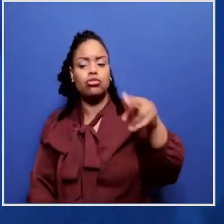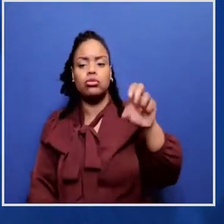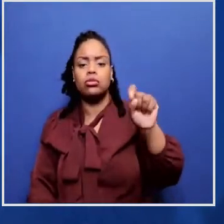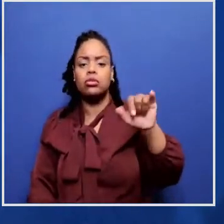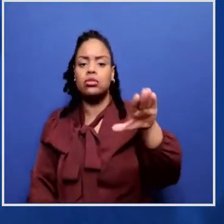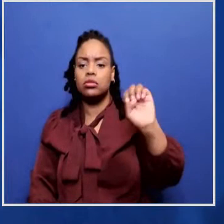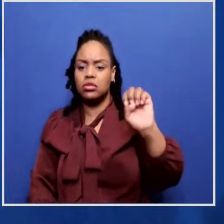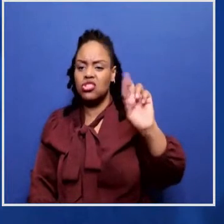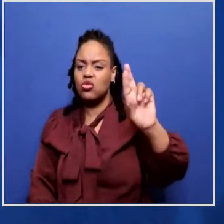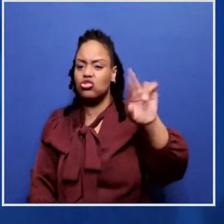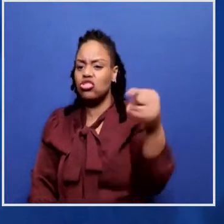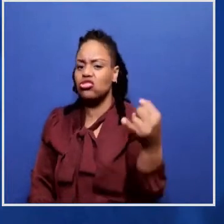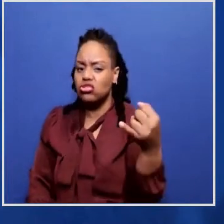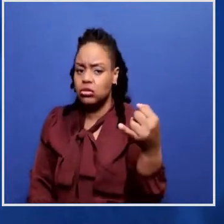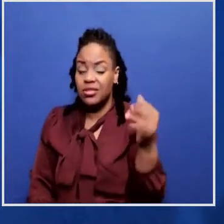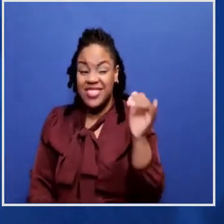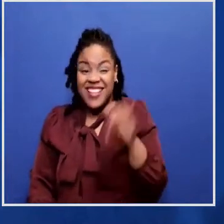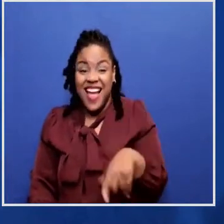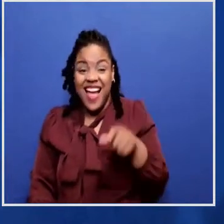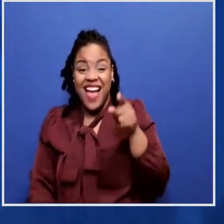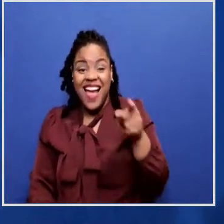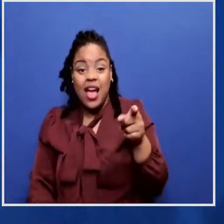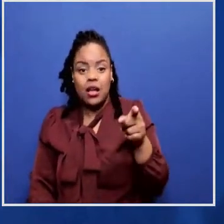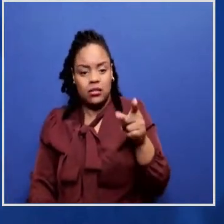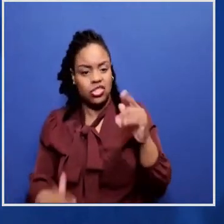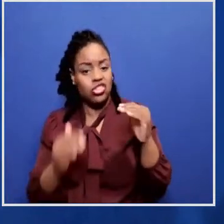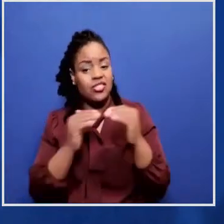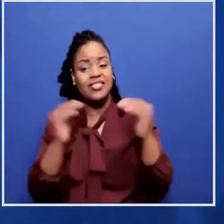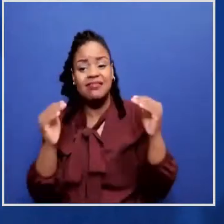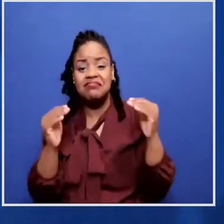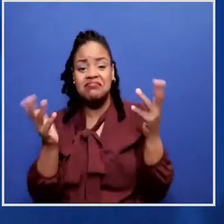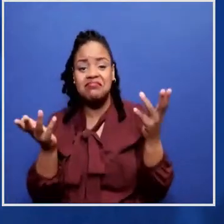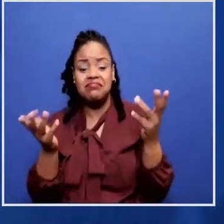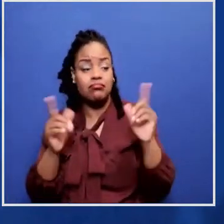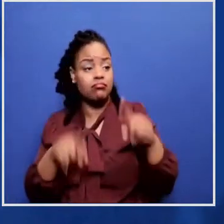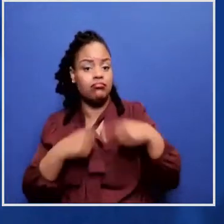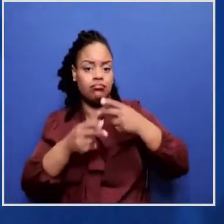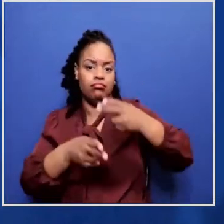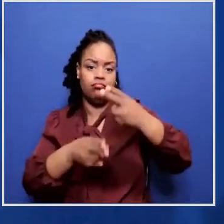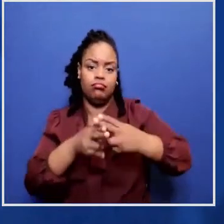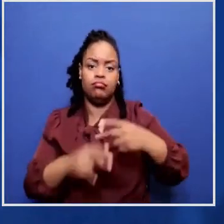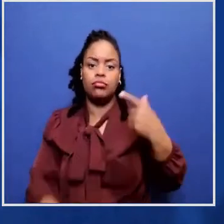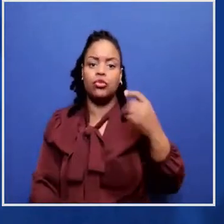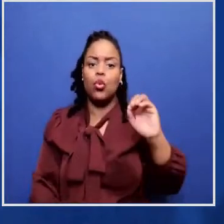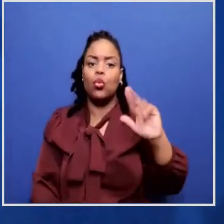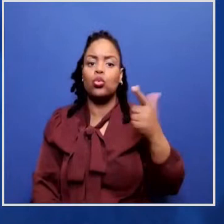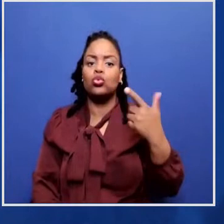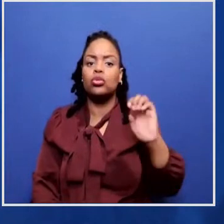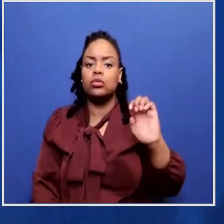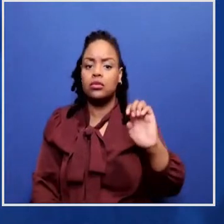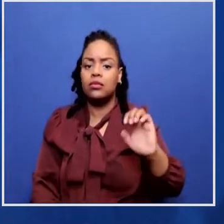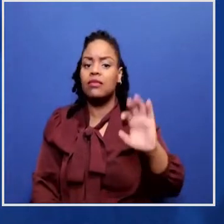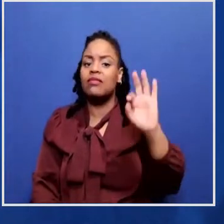STANDING UP TO RACIAL INJUSTICE IS AMERICAN SERVICE. SAYING HIS NAME, GEORGE FLOYD, SAYING HER NAME, BREONNA TAYLOR,